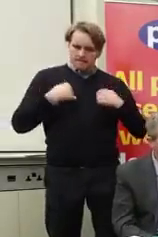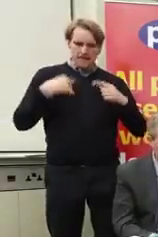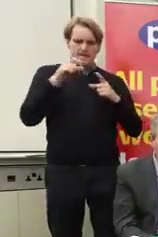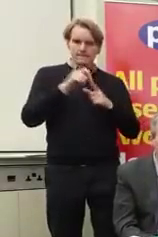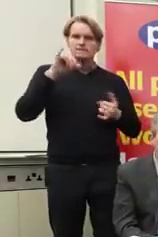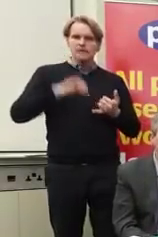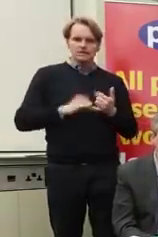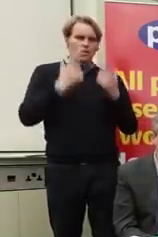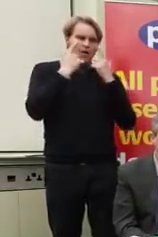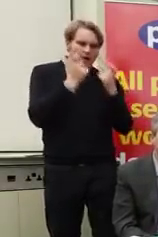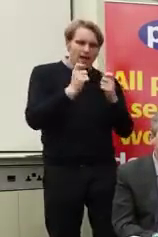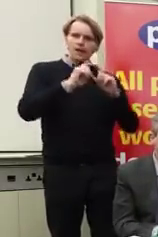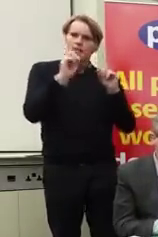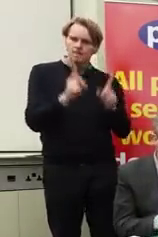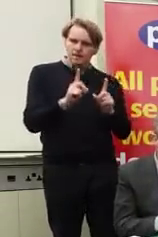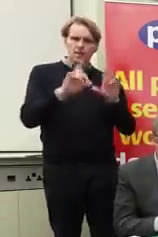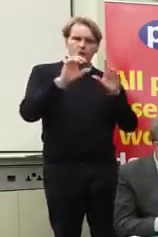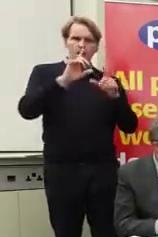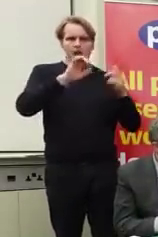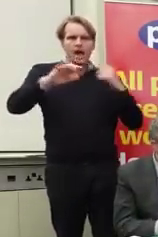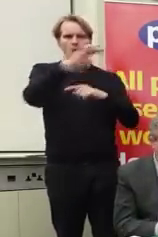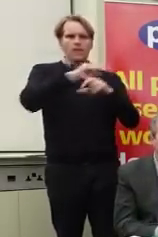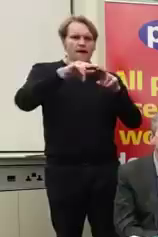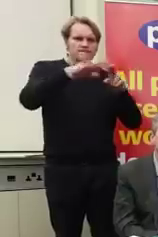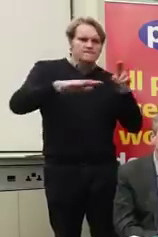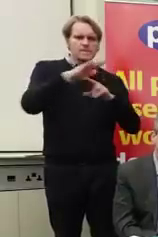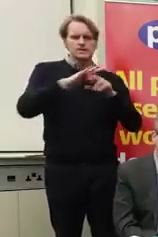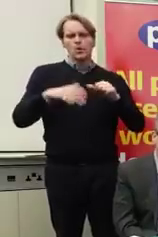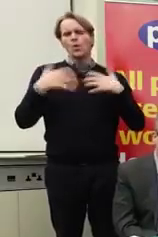their communities which is why this is such, such important stuff for us and